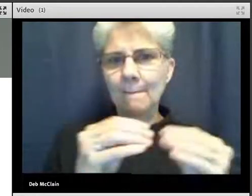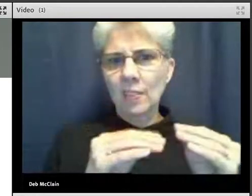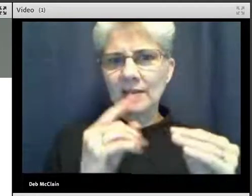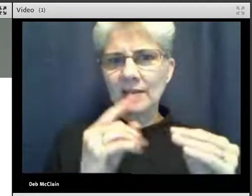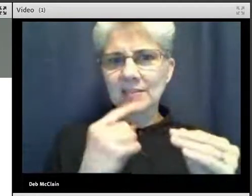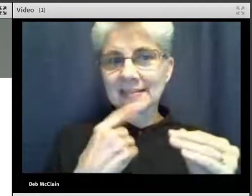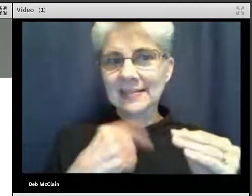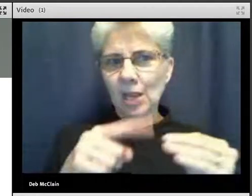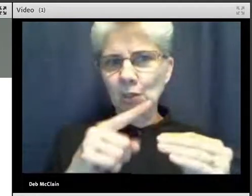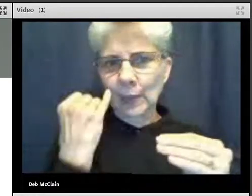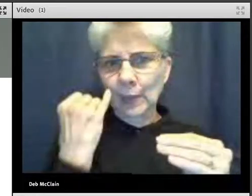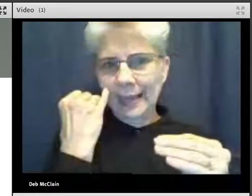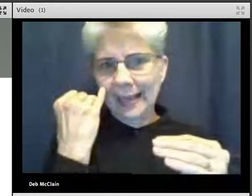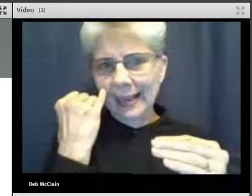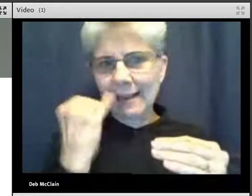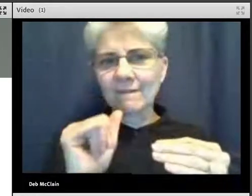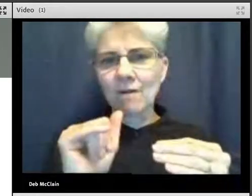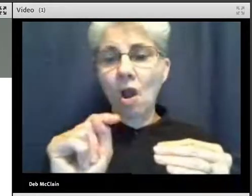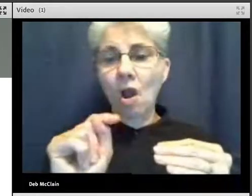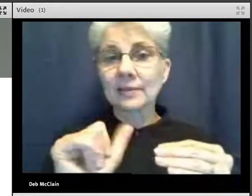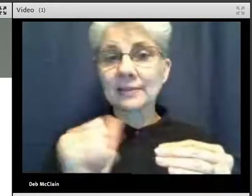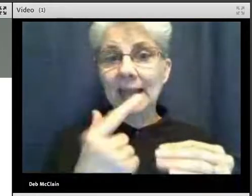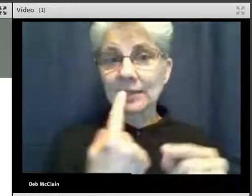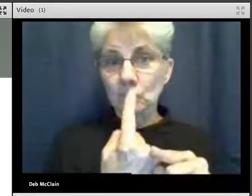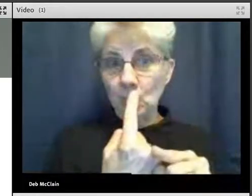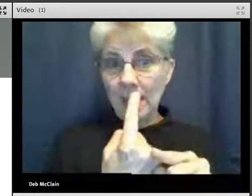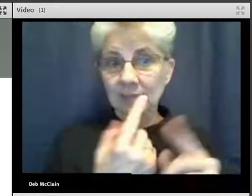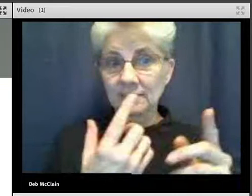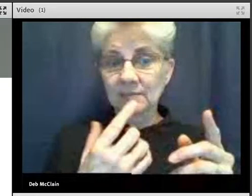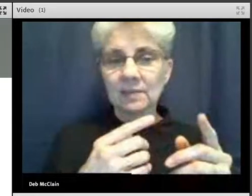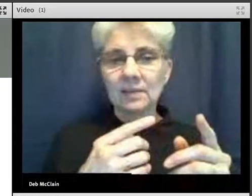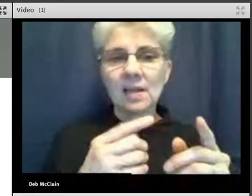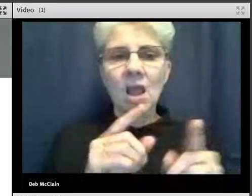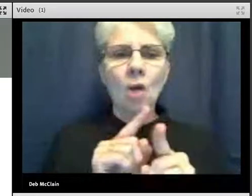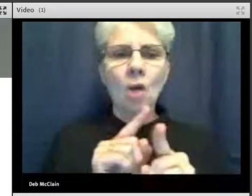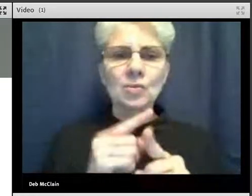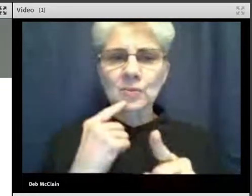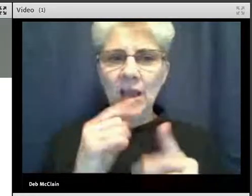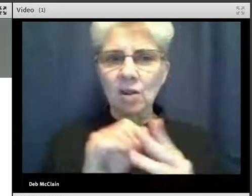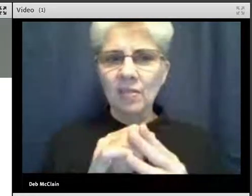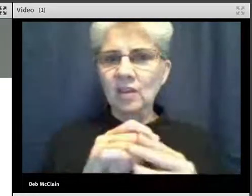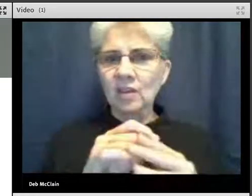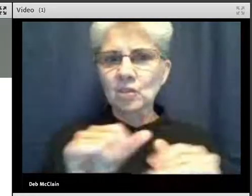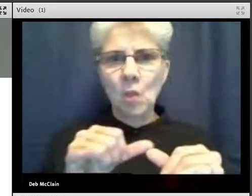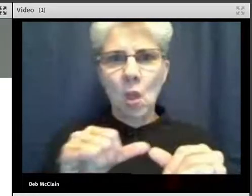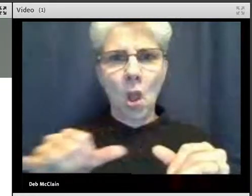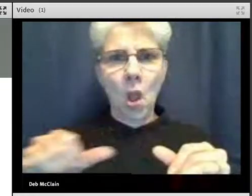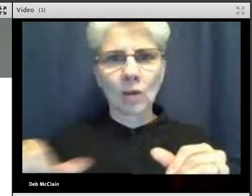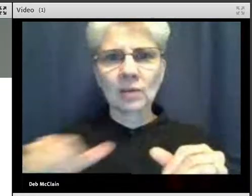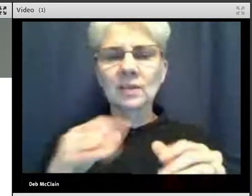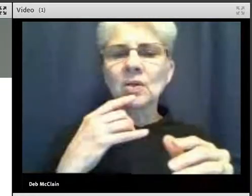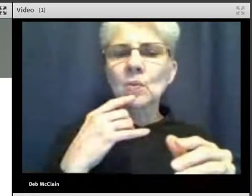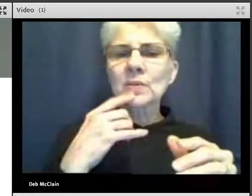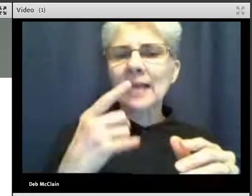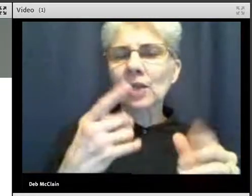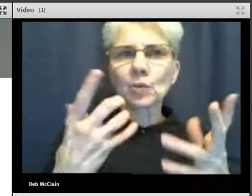This will do a lot more than just tell you if you're your alt-tags are correct. It will tell you that they're too long.